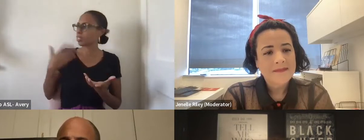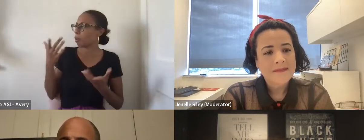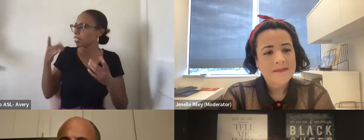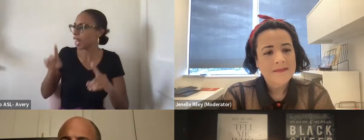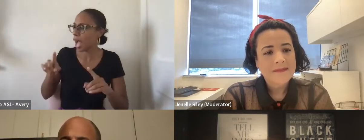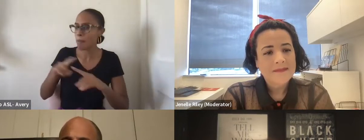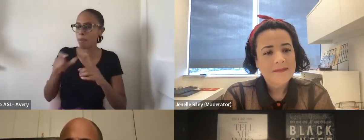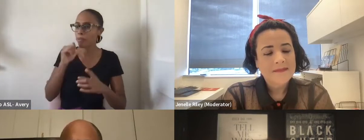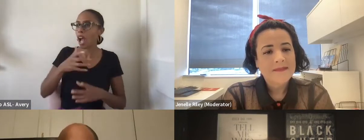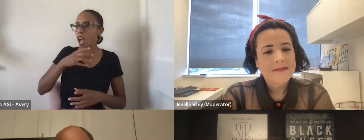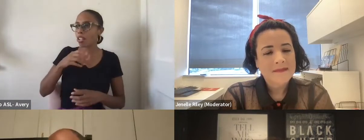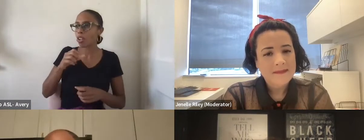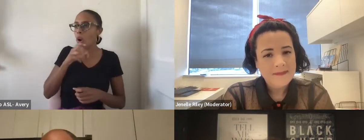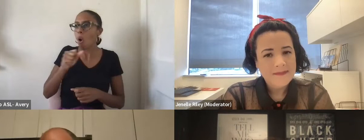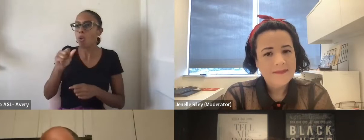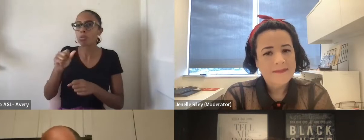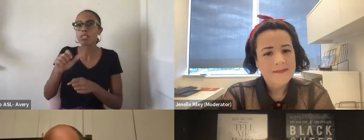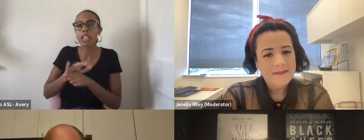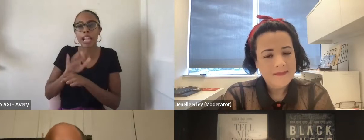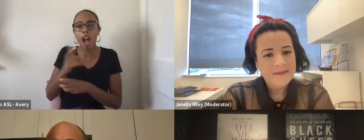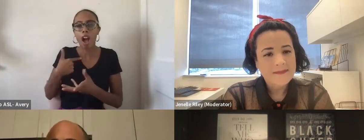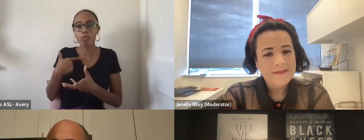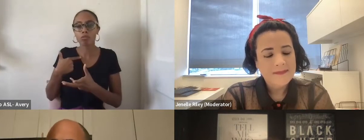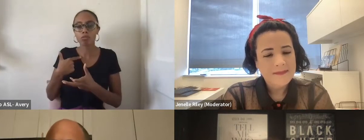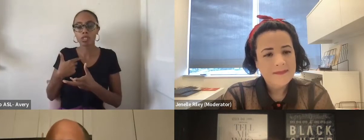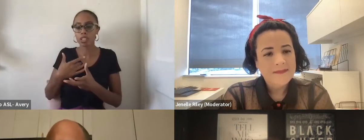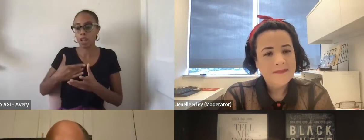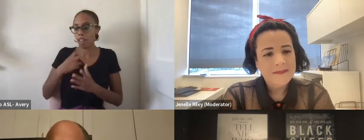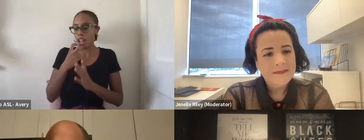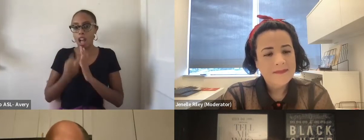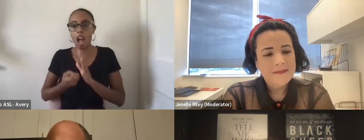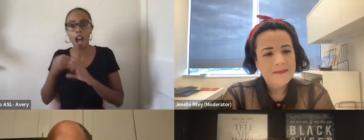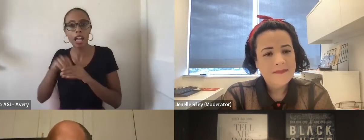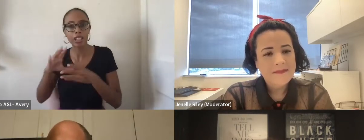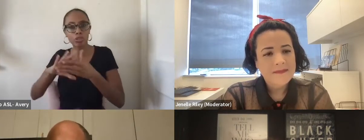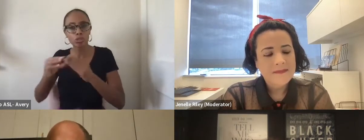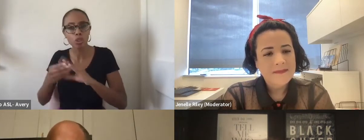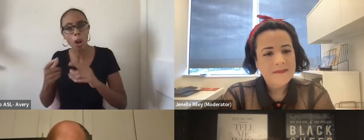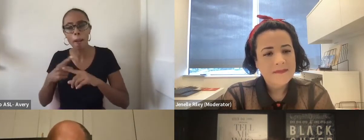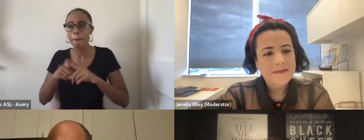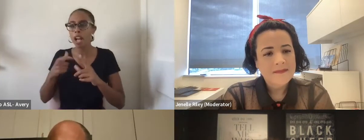And one of the things that was happening and people were saying on the streets of London was quite